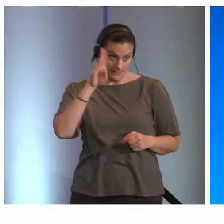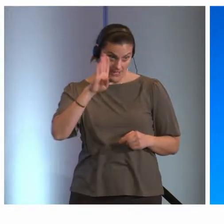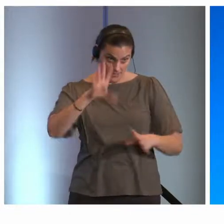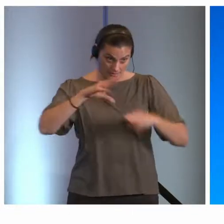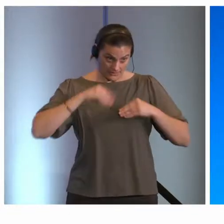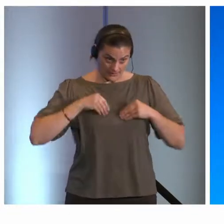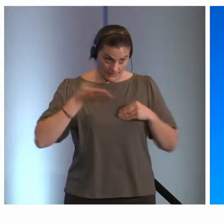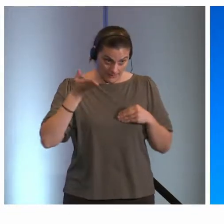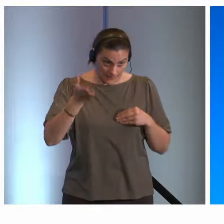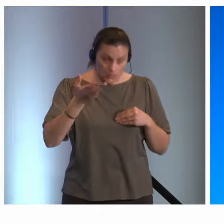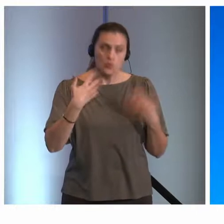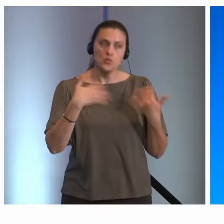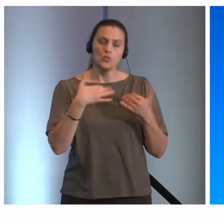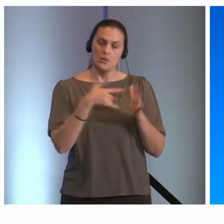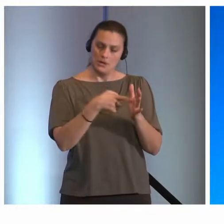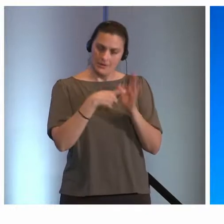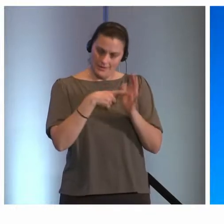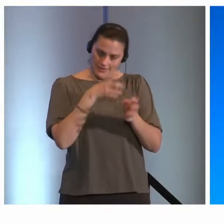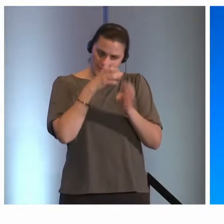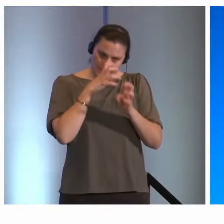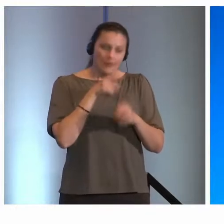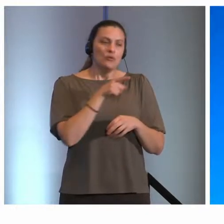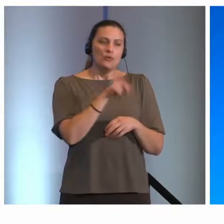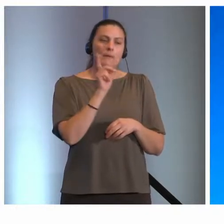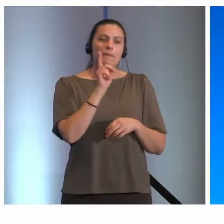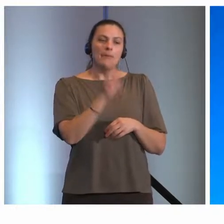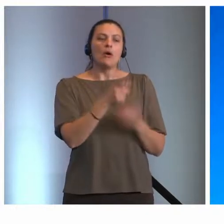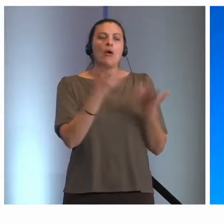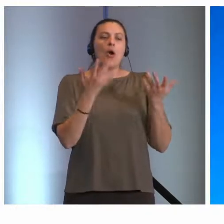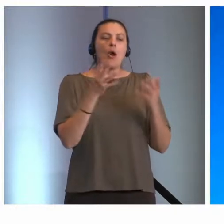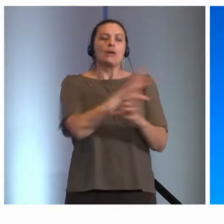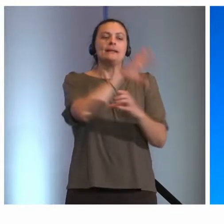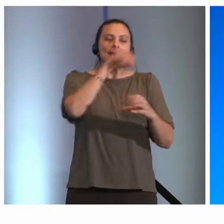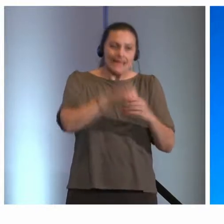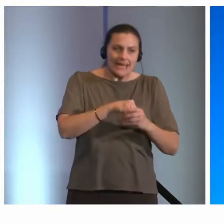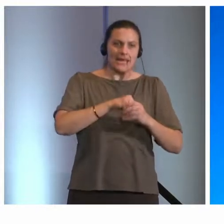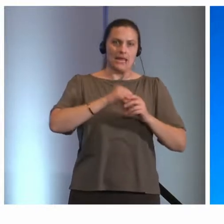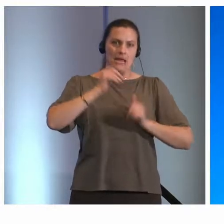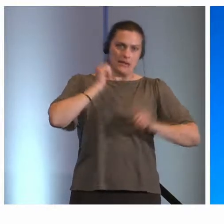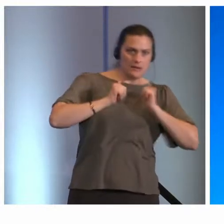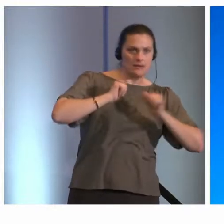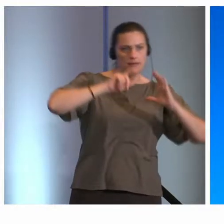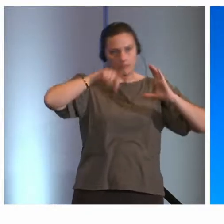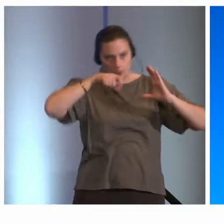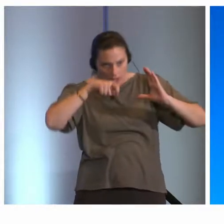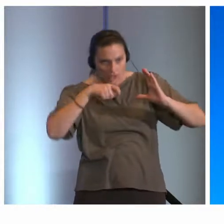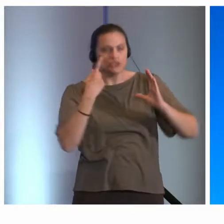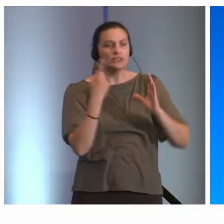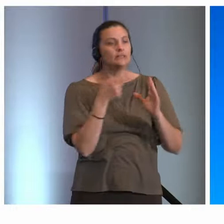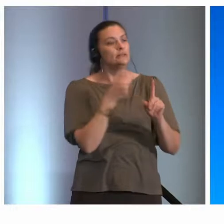really where the industry goes to check out your credentials, now, the entry to IMDB is pretty steep, you have to be in